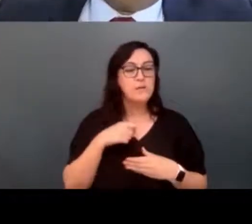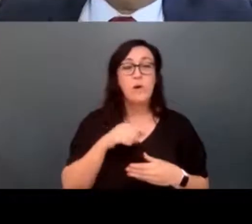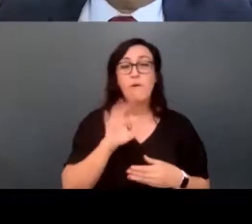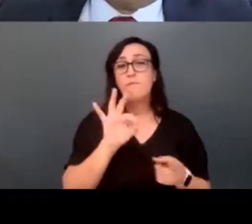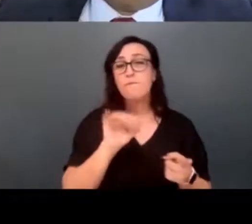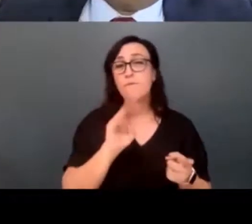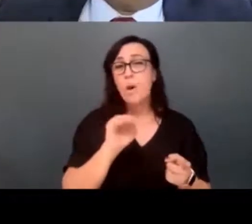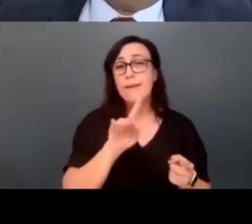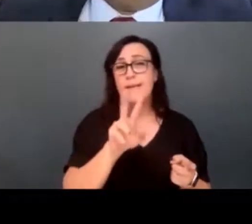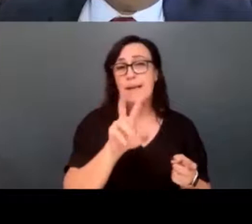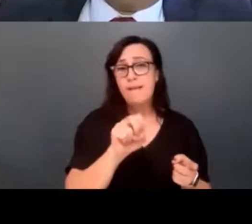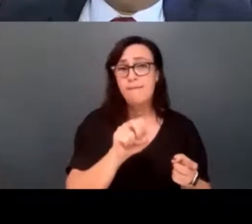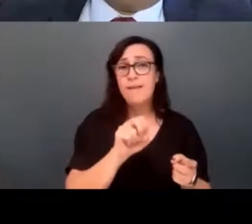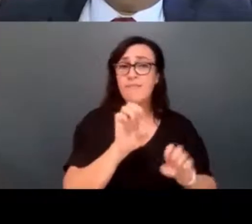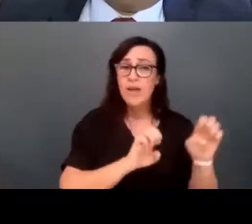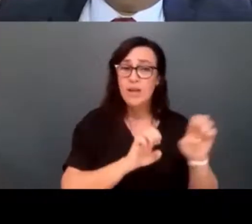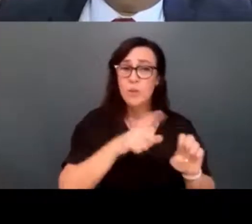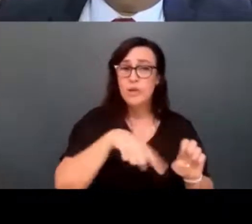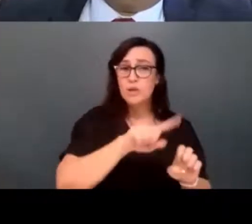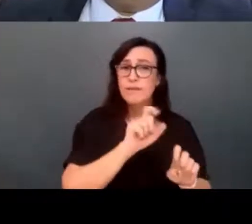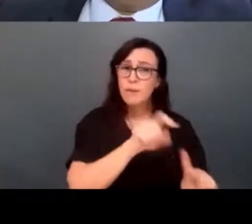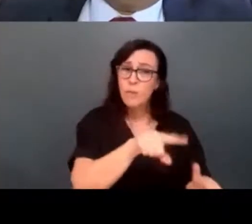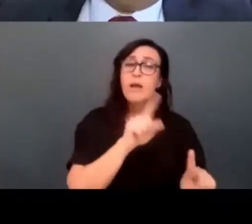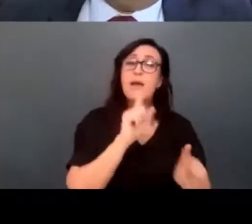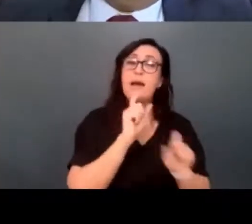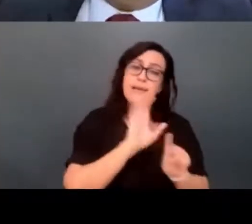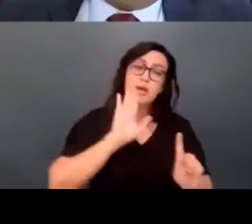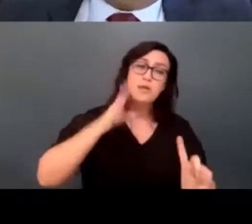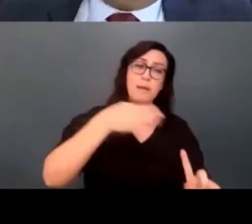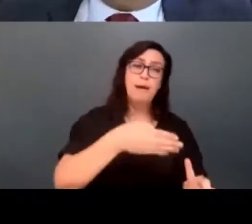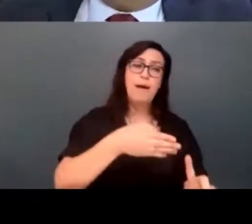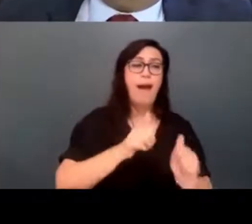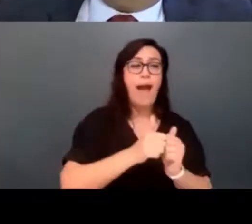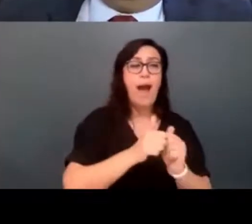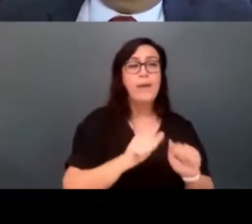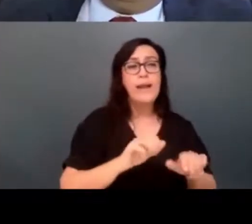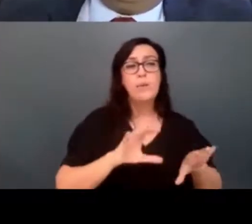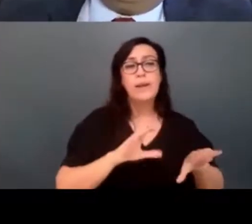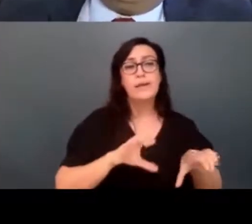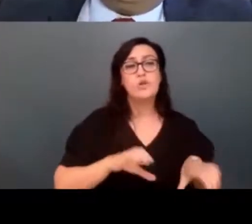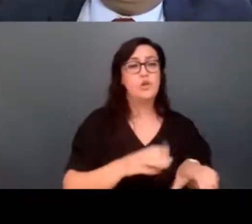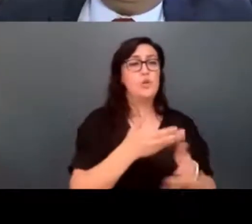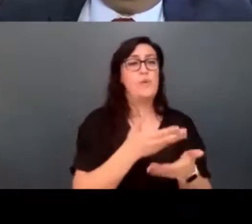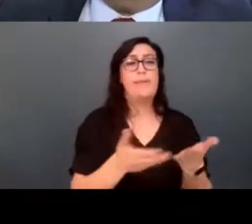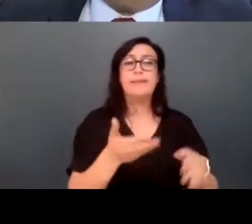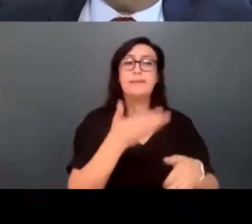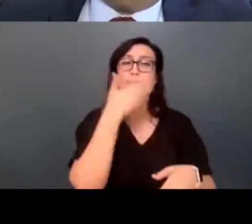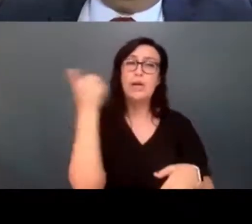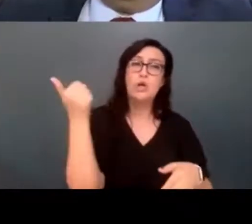were actually asking questions about how can we do things better in terms of our processes?